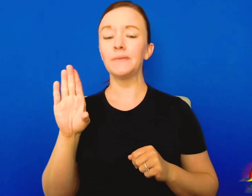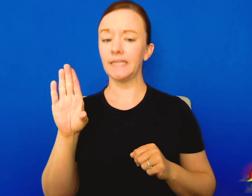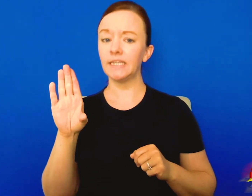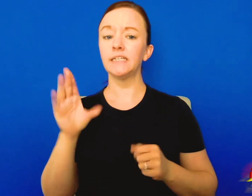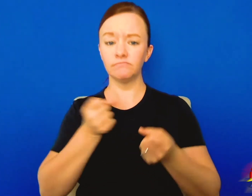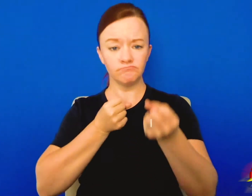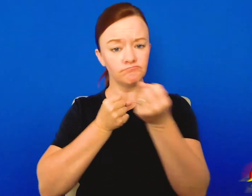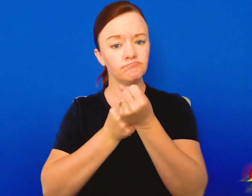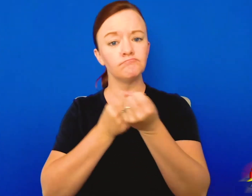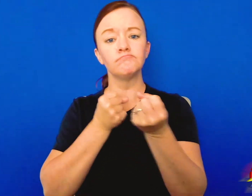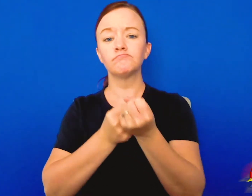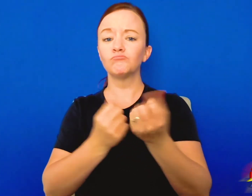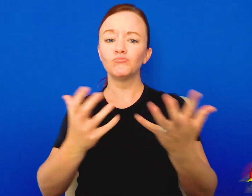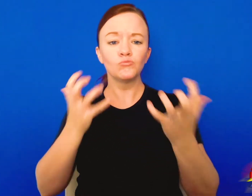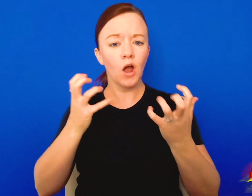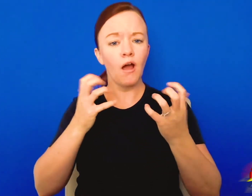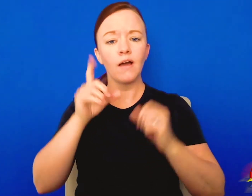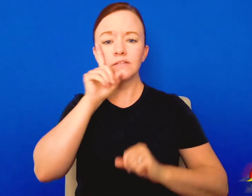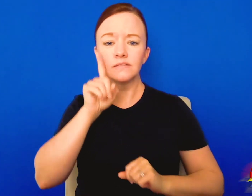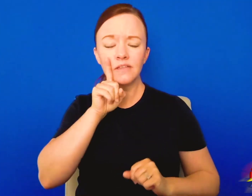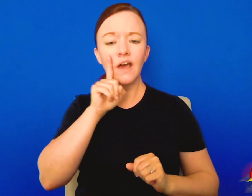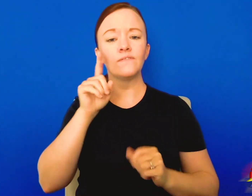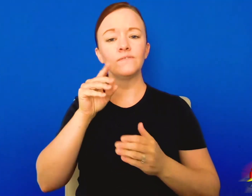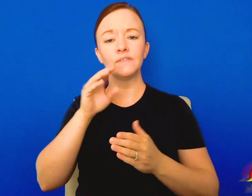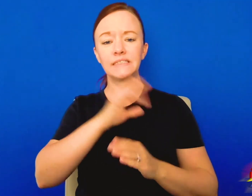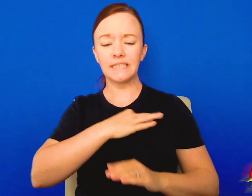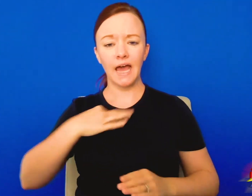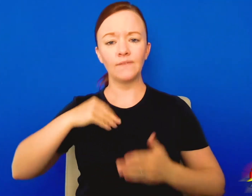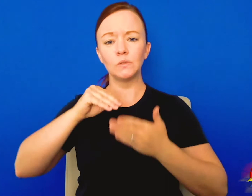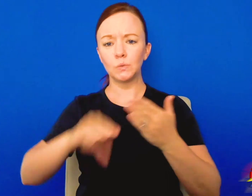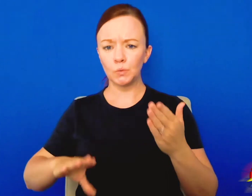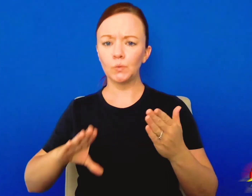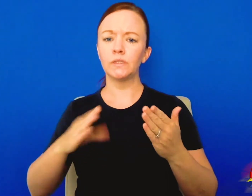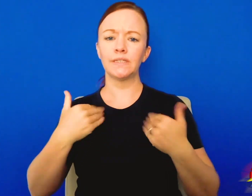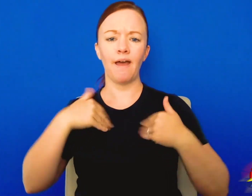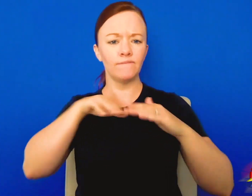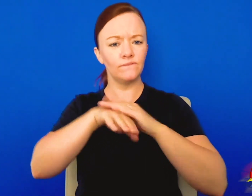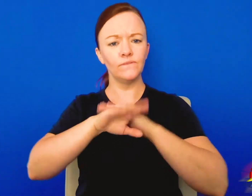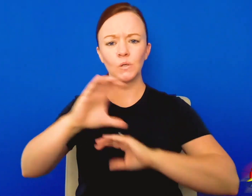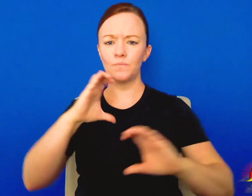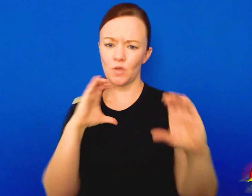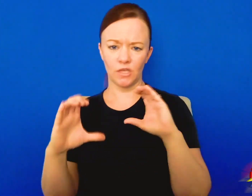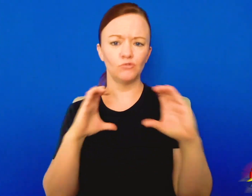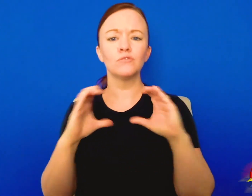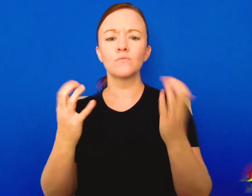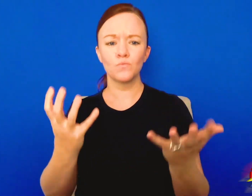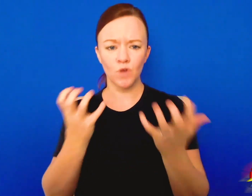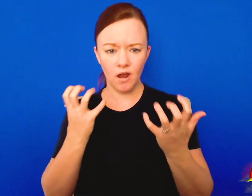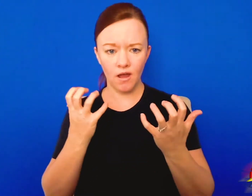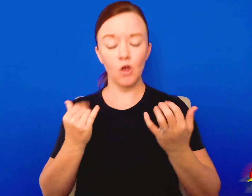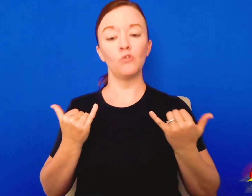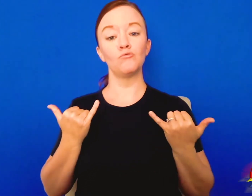ASDB ALSO SUPPORTS ACCESSIBILITY OF STAFF AND STUDENTS AND IS IN THE PROCESS OF